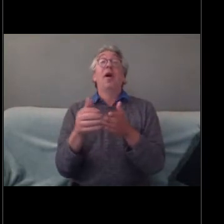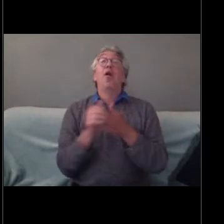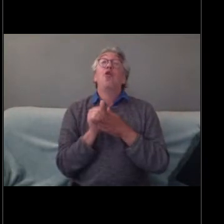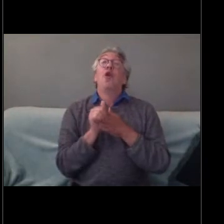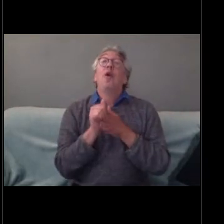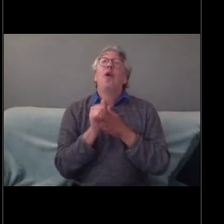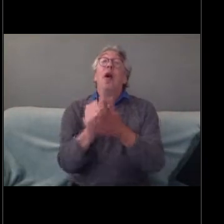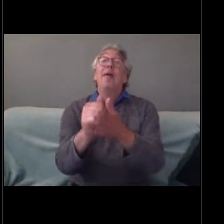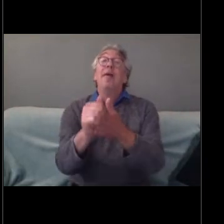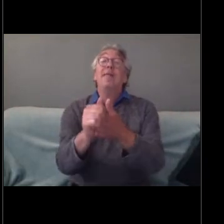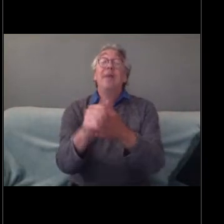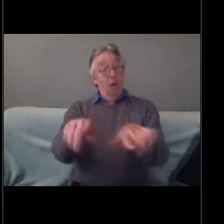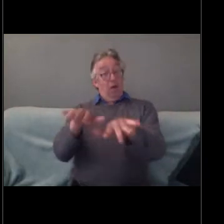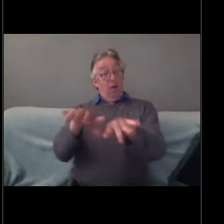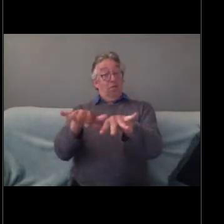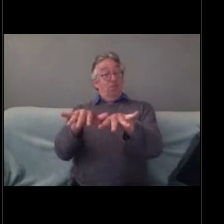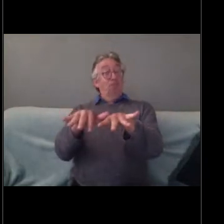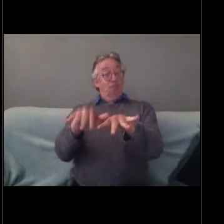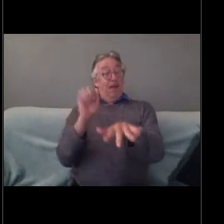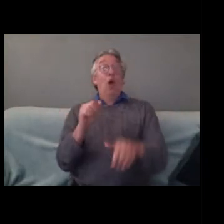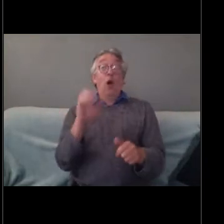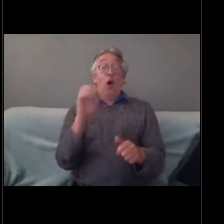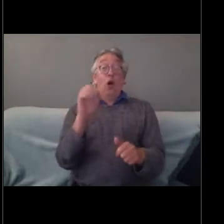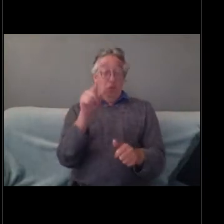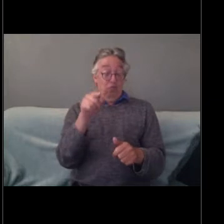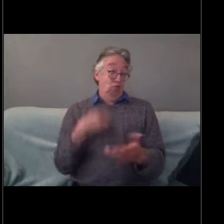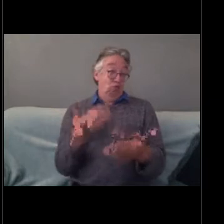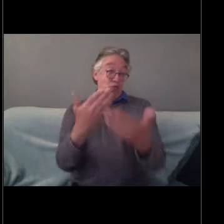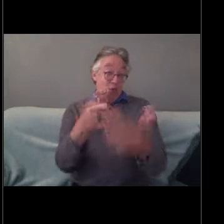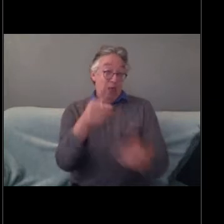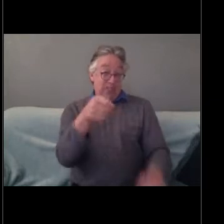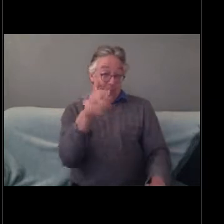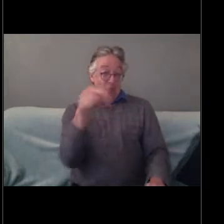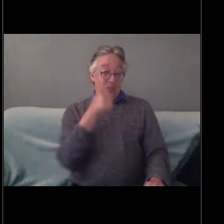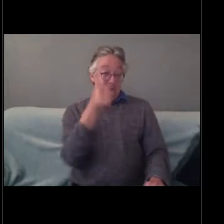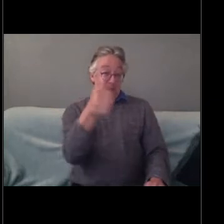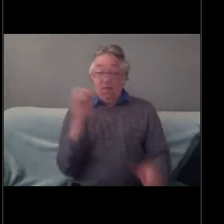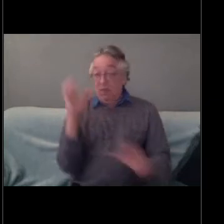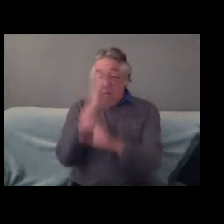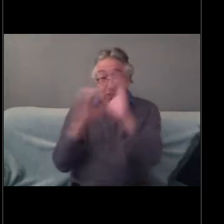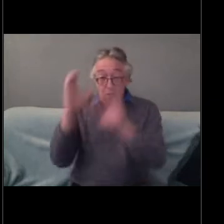And I'll suggest all of you to, if you're interested in, you know,